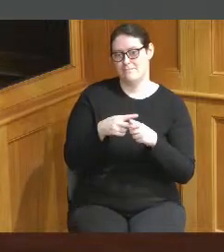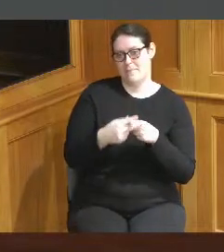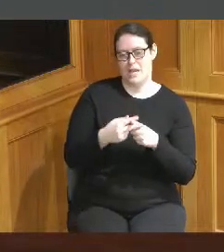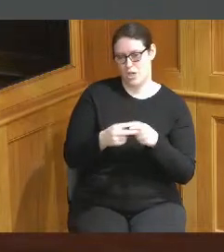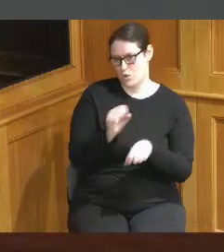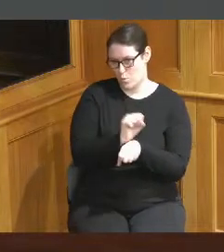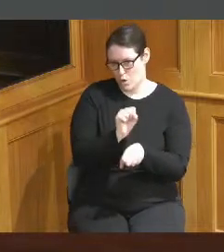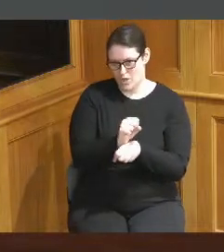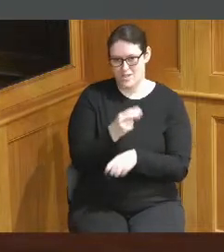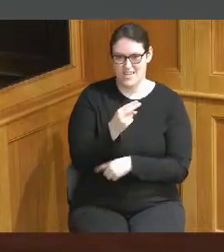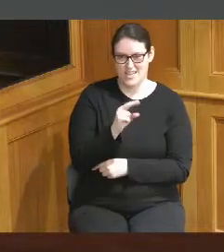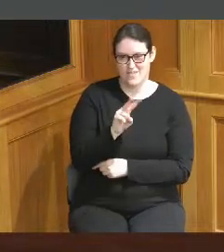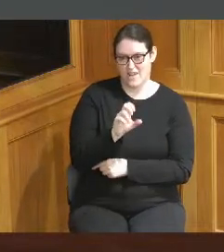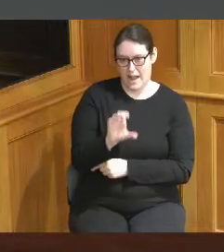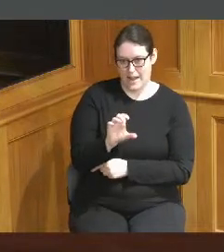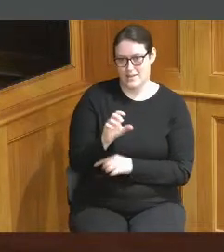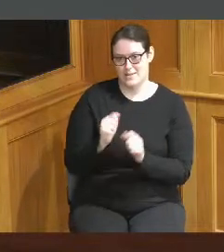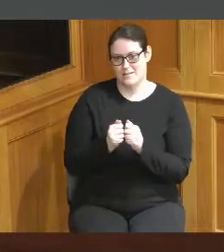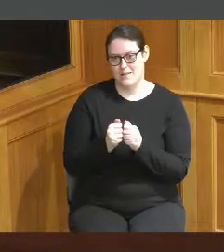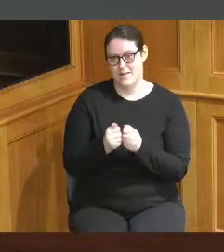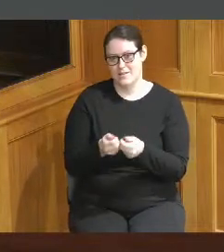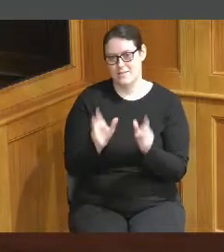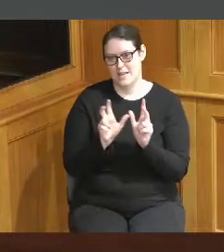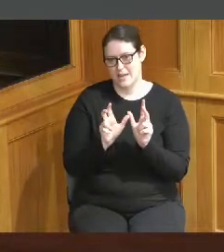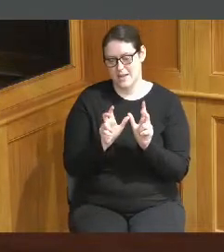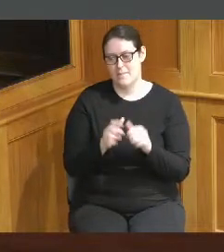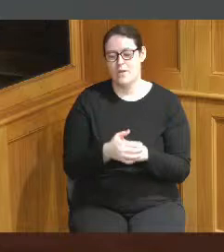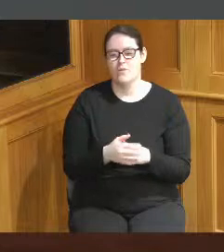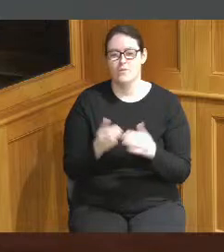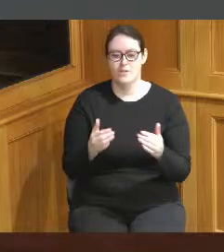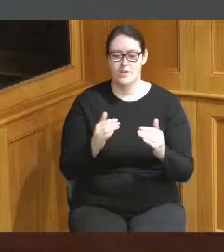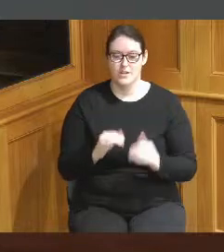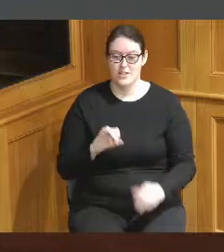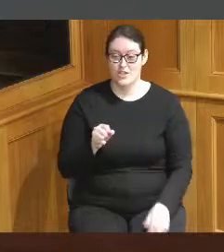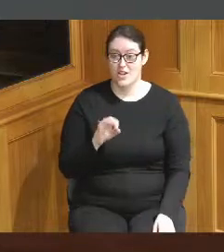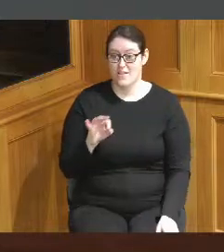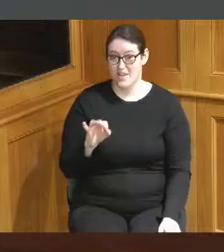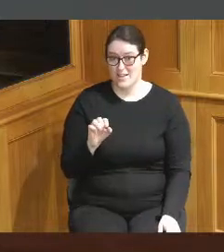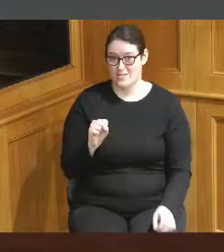to I knew a little earlier you would got that Graeters cake see they just now telling me but